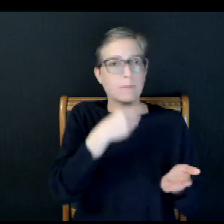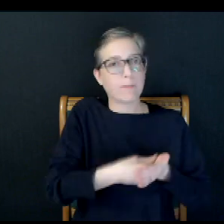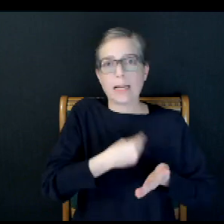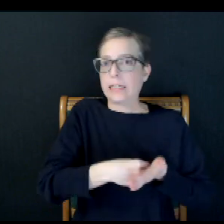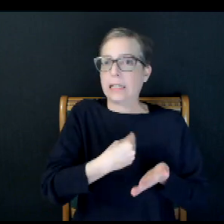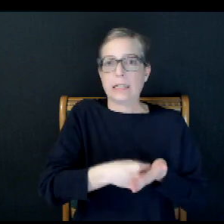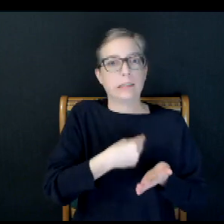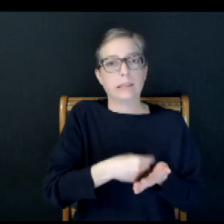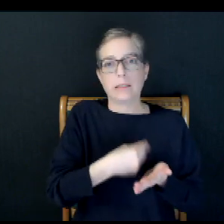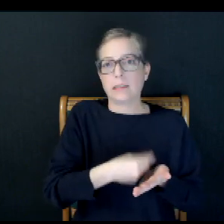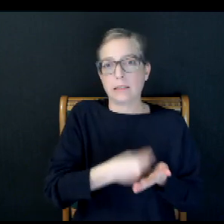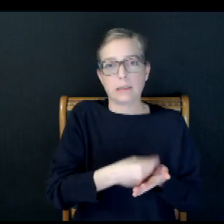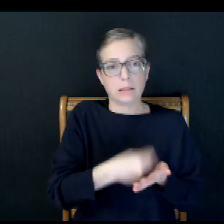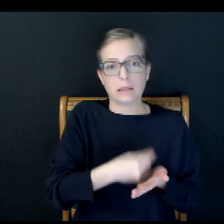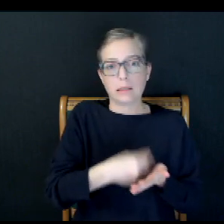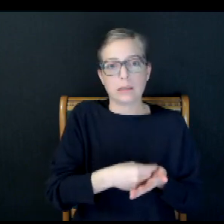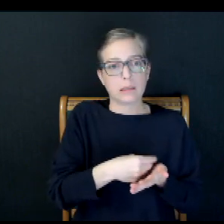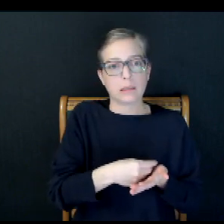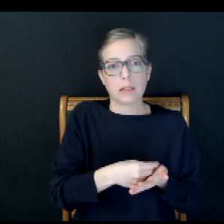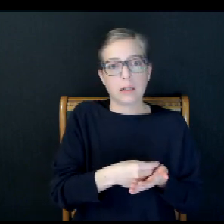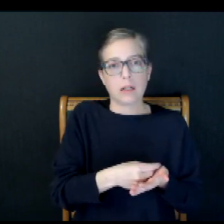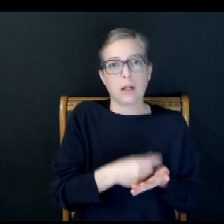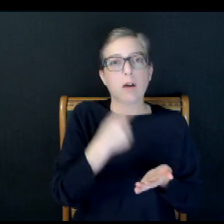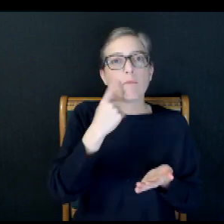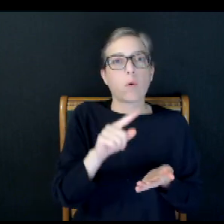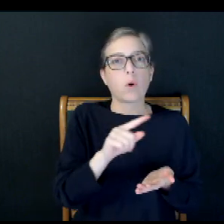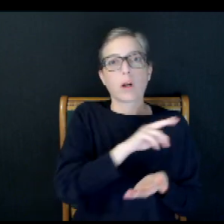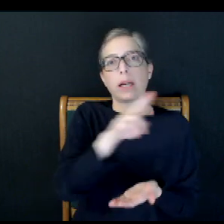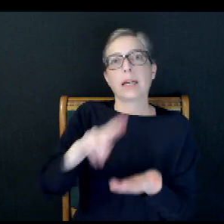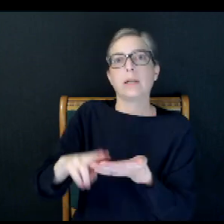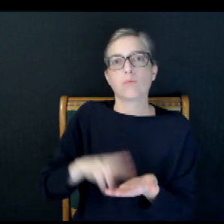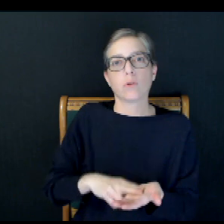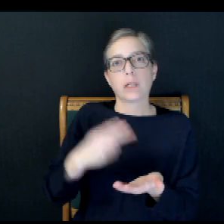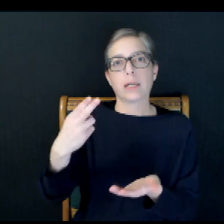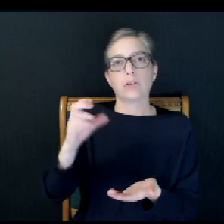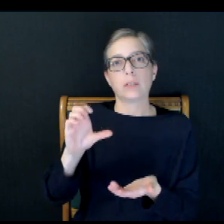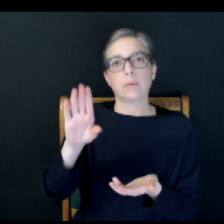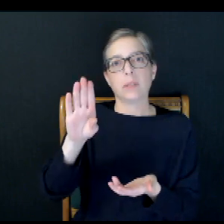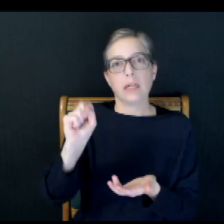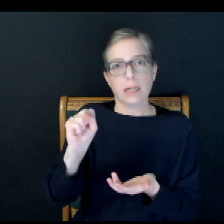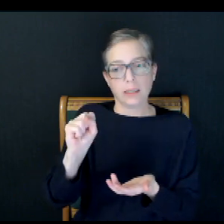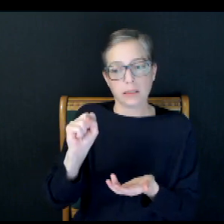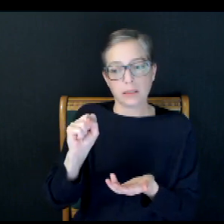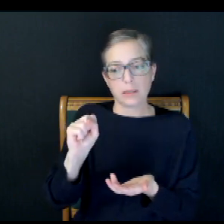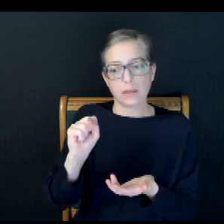enrolling in HCBS, then the things that are available to make